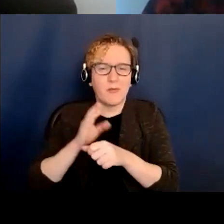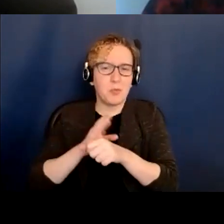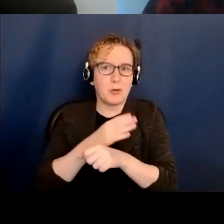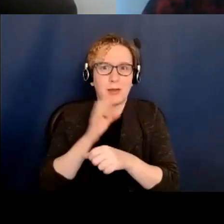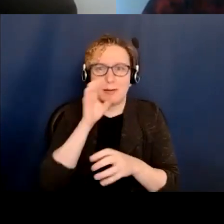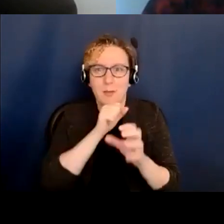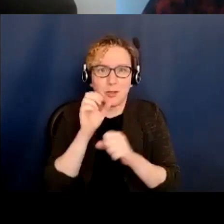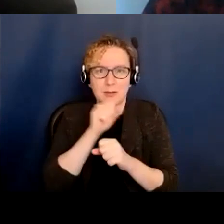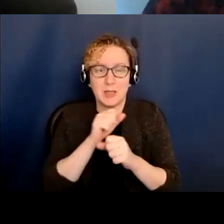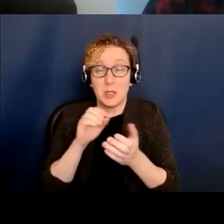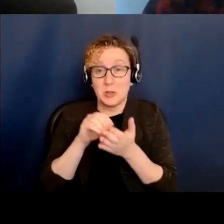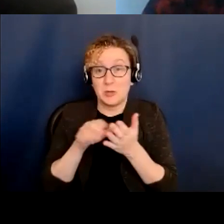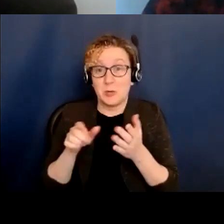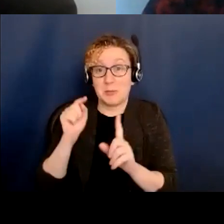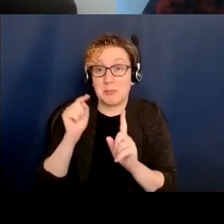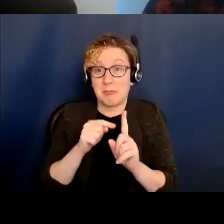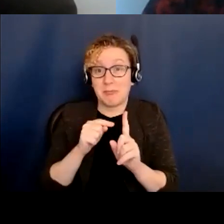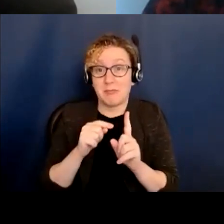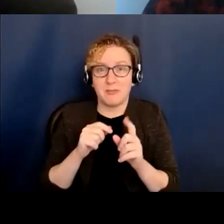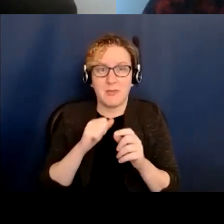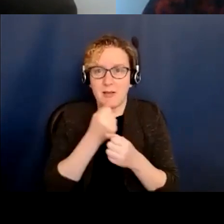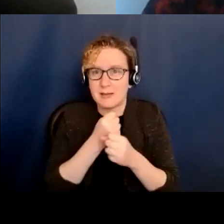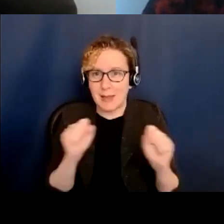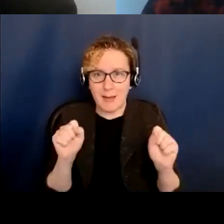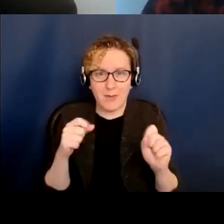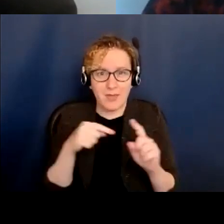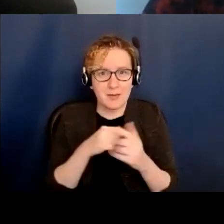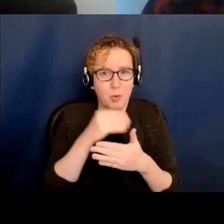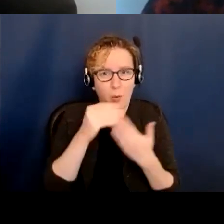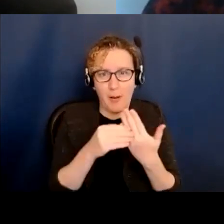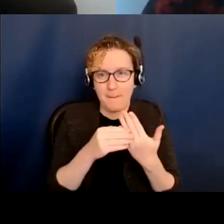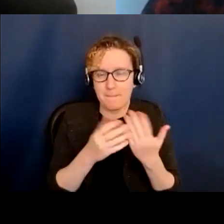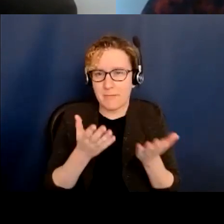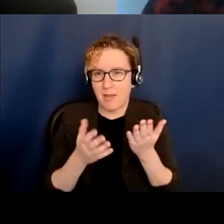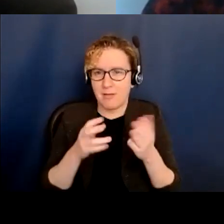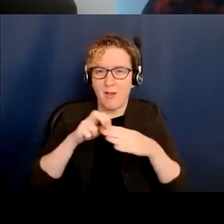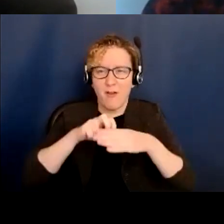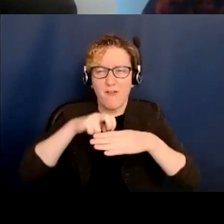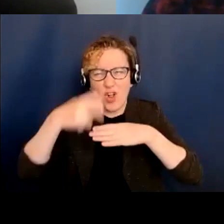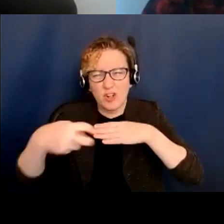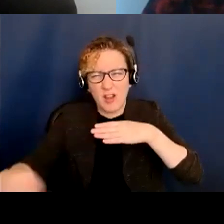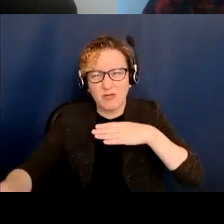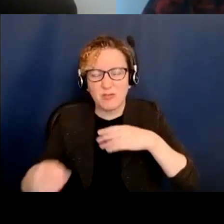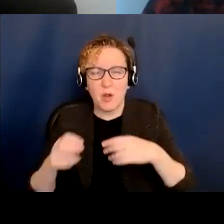the student will be unsafe in this program, they may fall down a stair or get attacked by a wild animal.